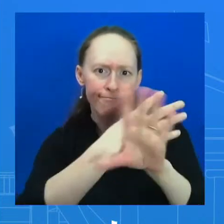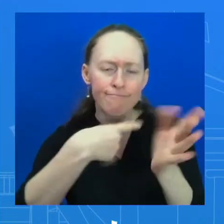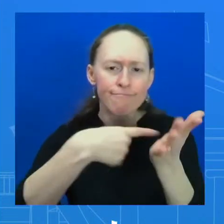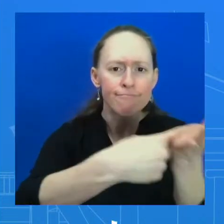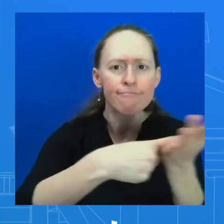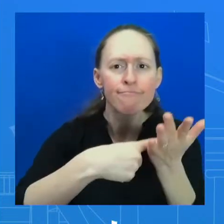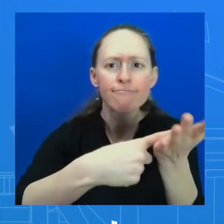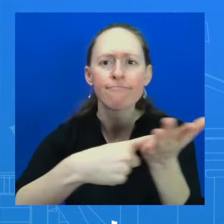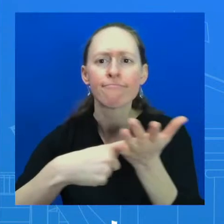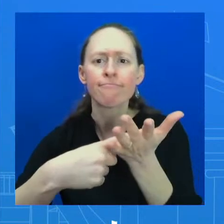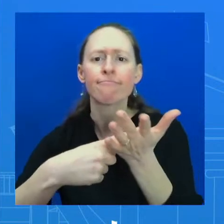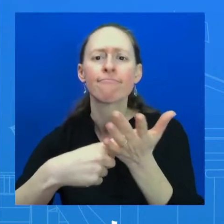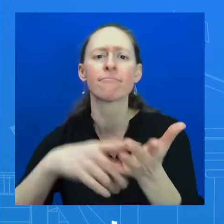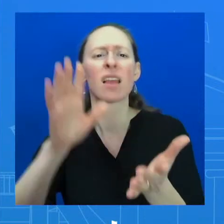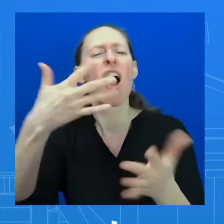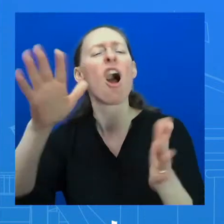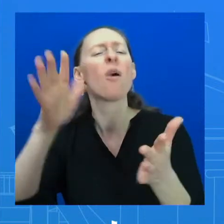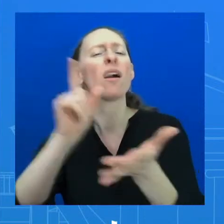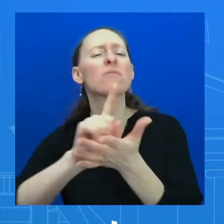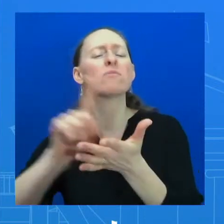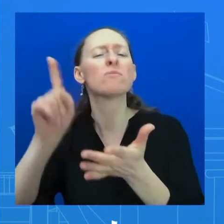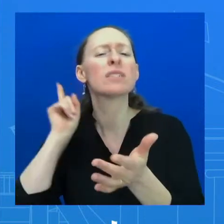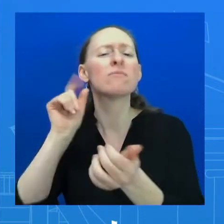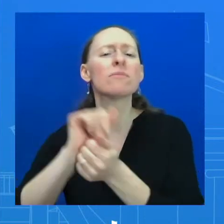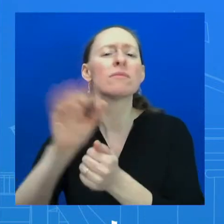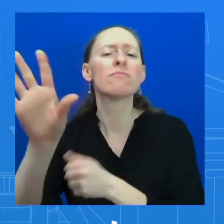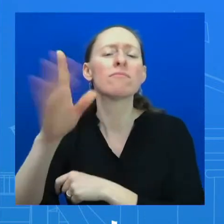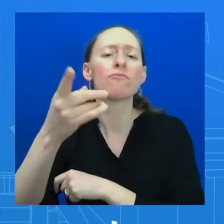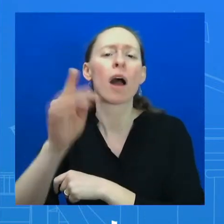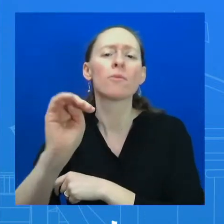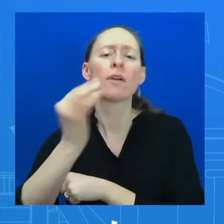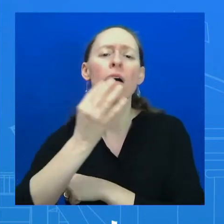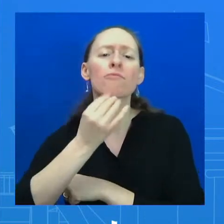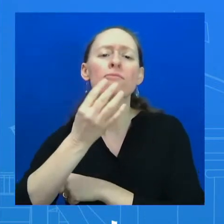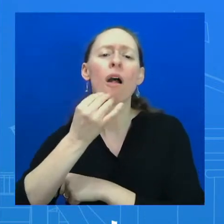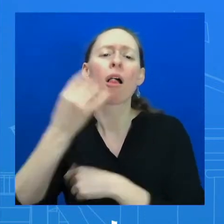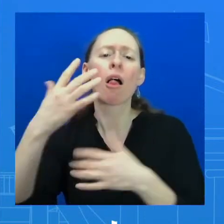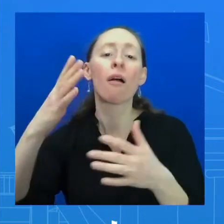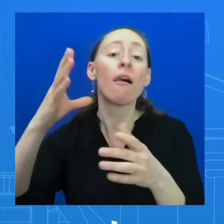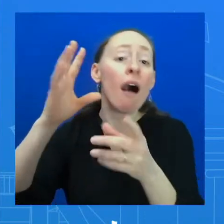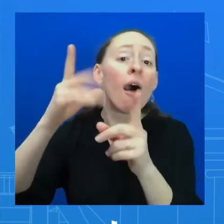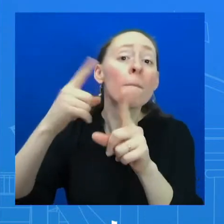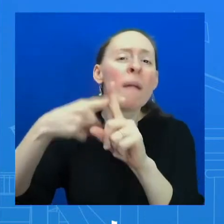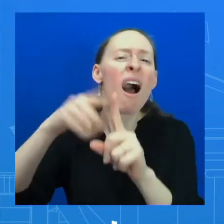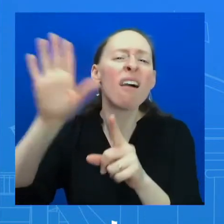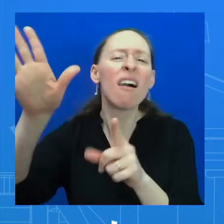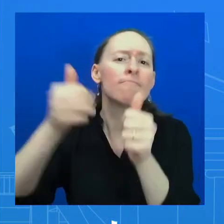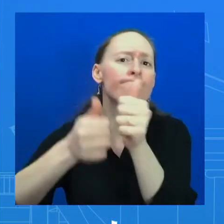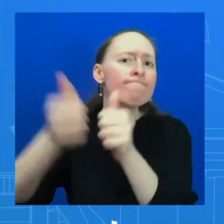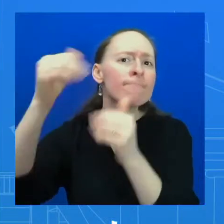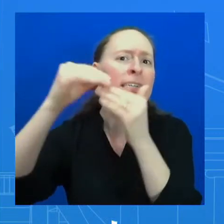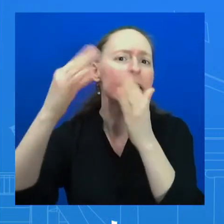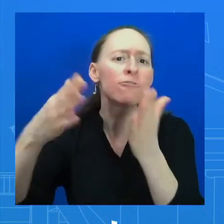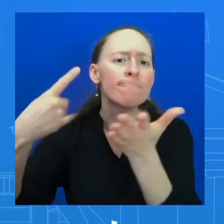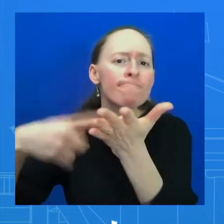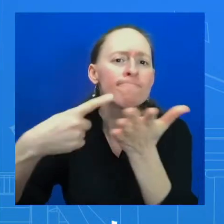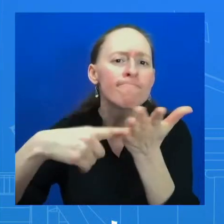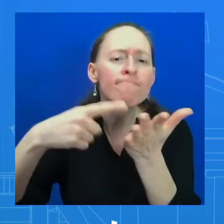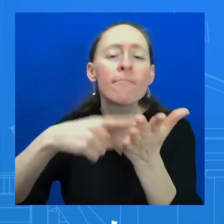was here, obviously, we had a conversation -- Jake Sullivan, Secretary Austin, and others had conversations --